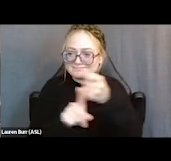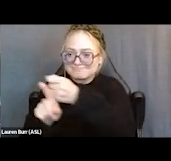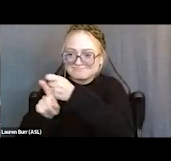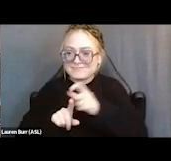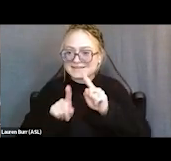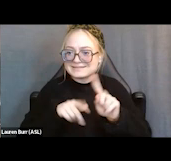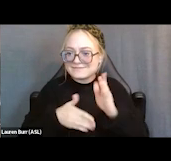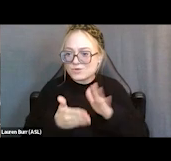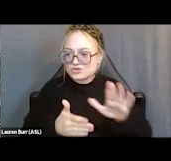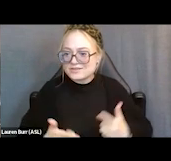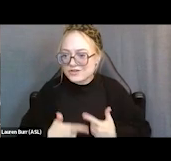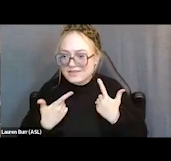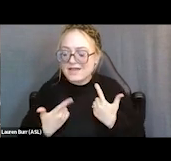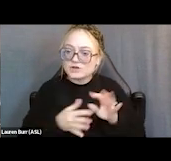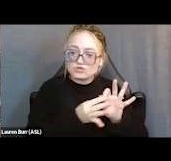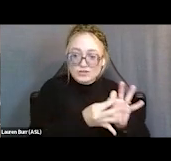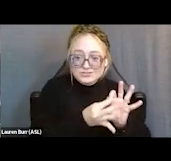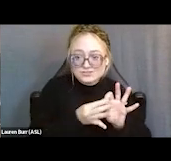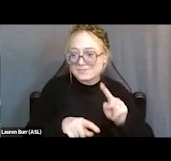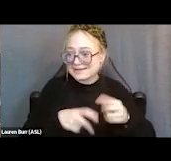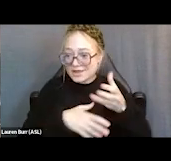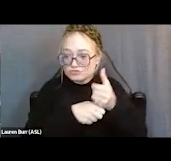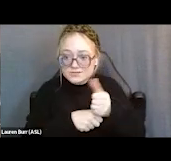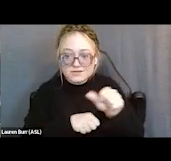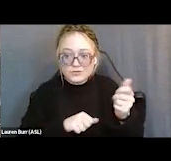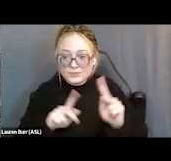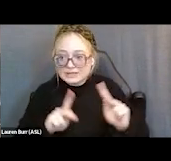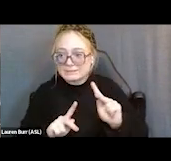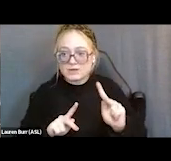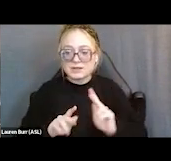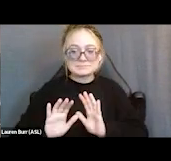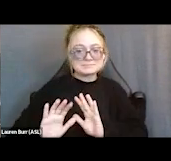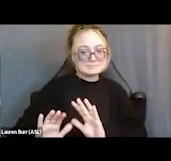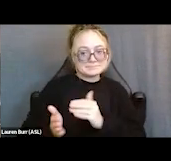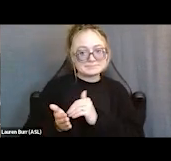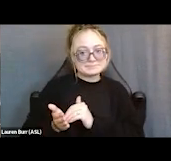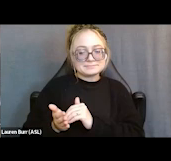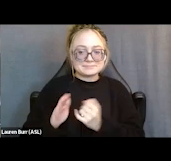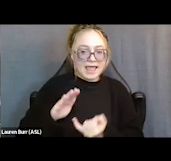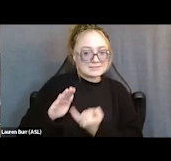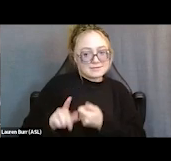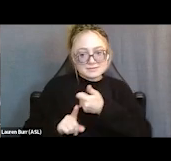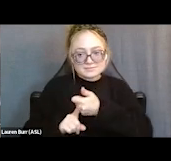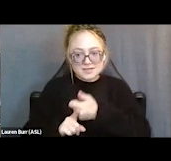to trust others and engage their... The majority of people with schizophrenia